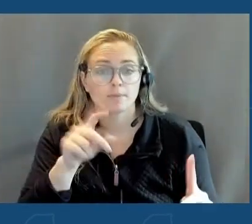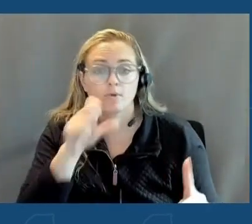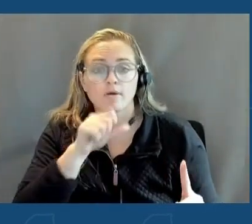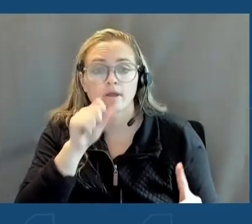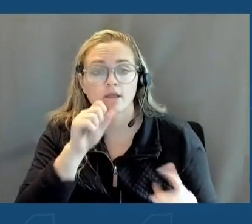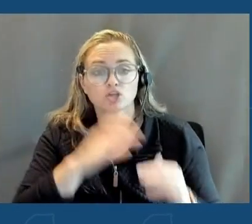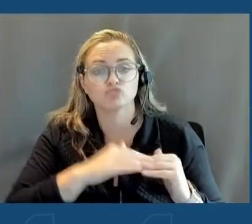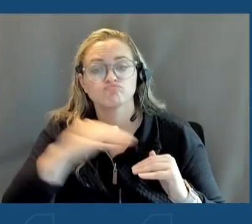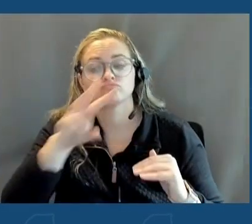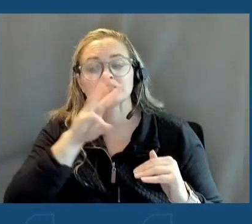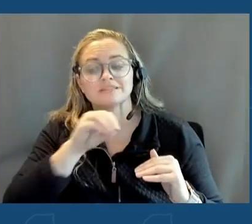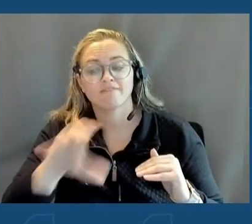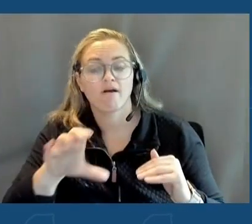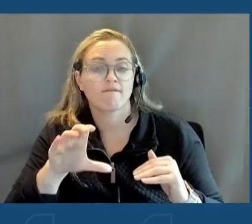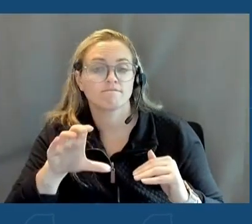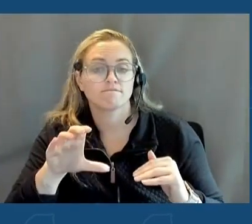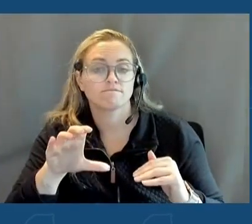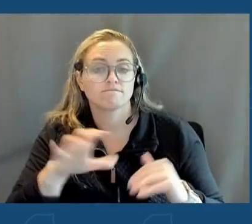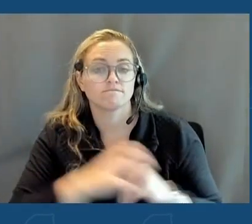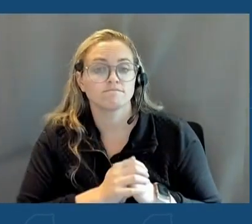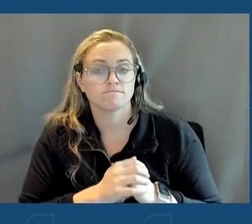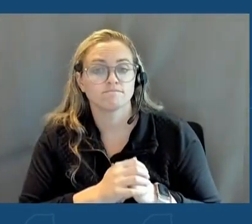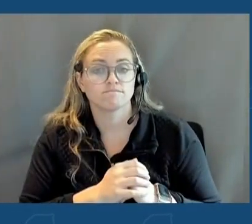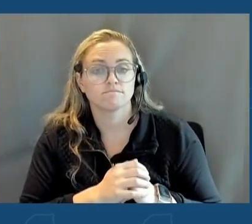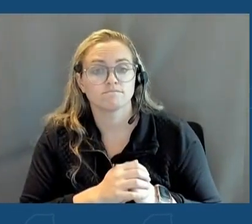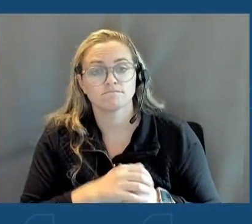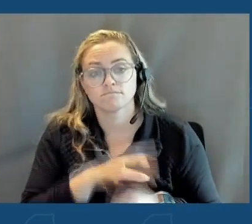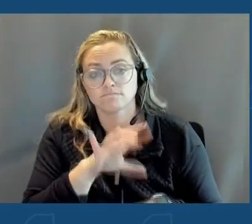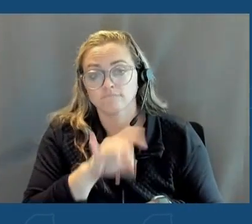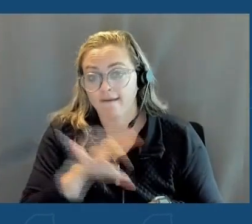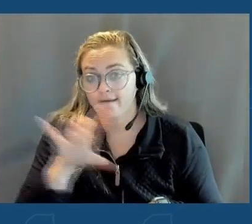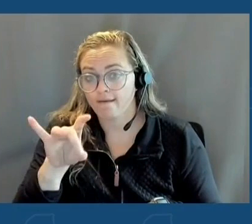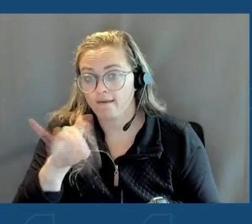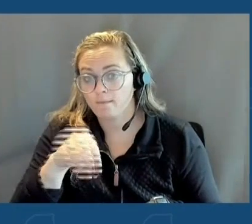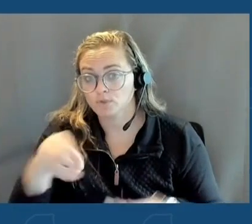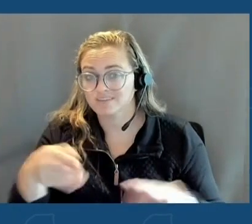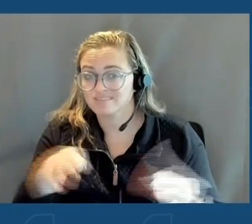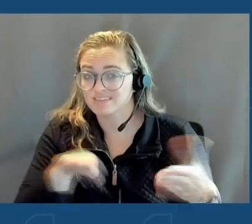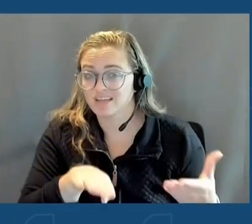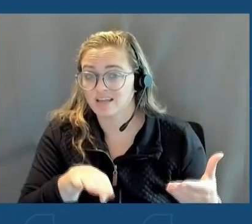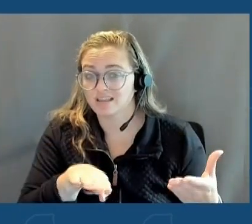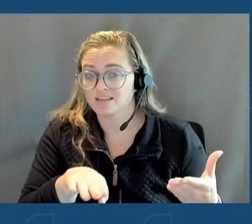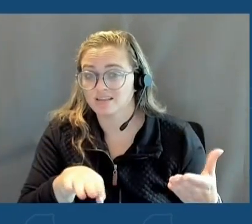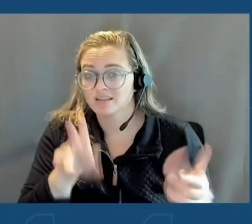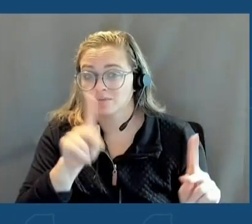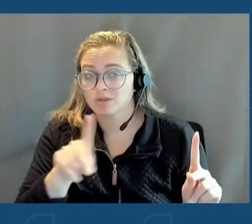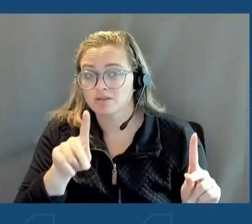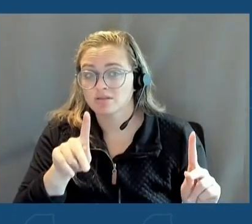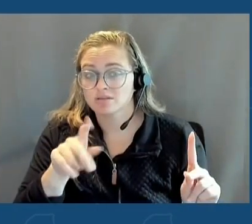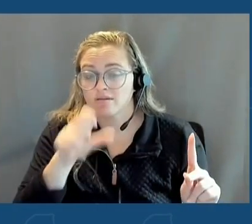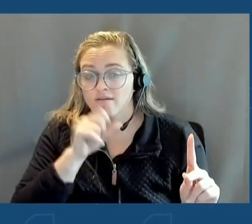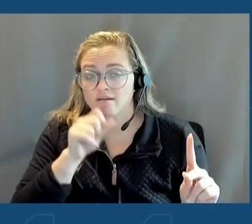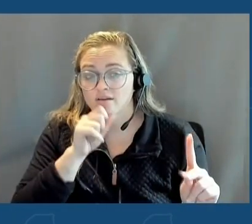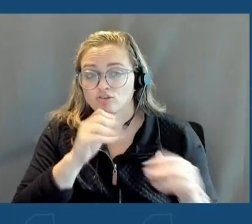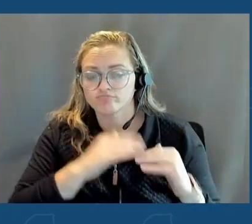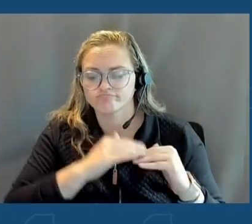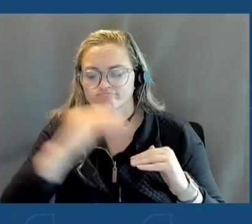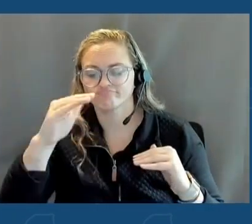HOSPITALIZATIONS, YOUR RISK IS BASED ON YOUR AGE. 80% OF HOSPITALIZATIONS ARE